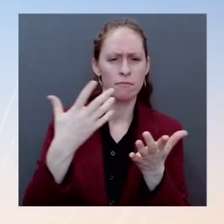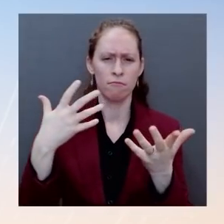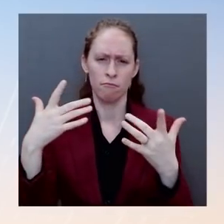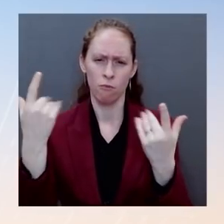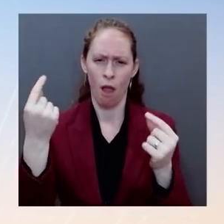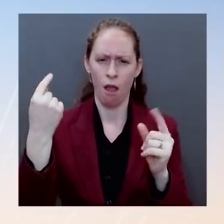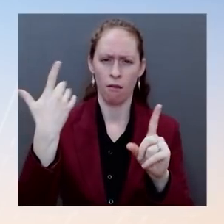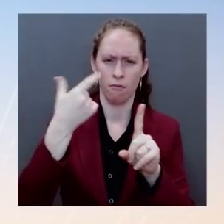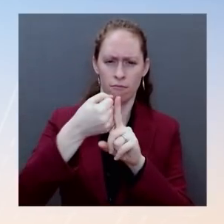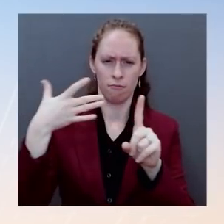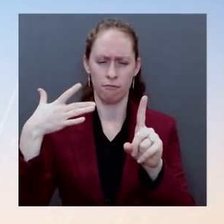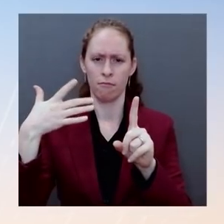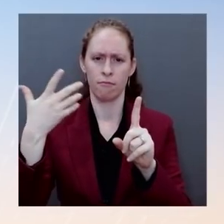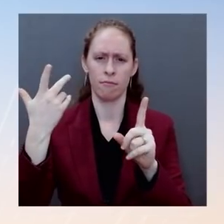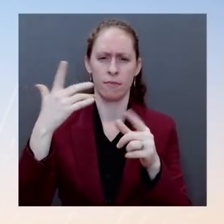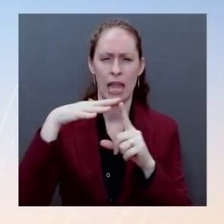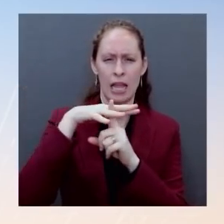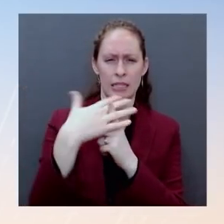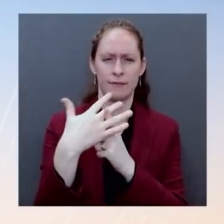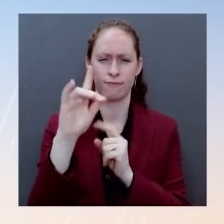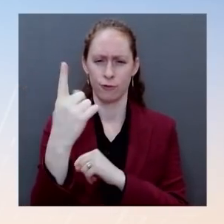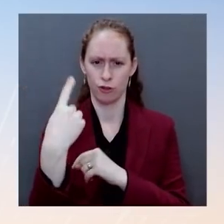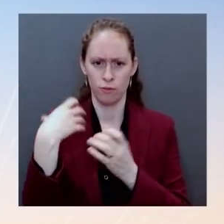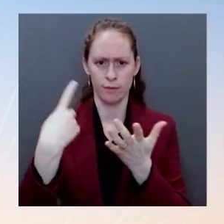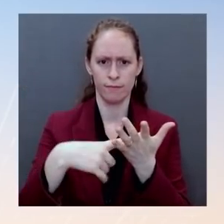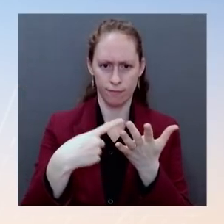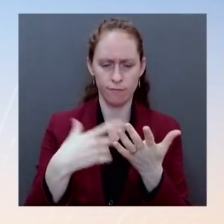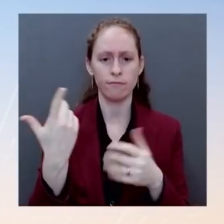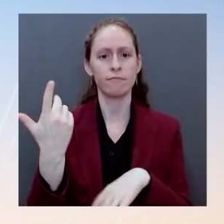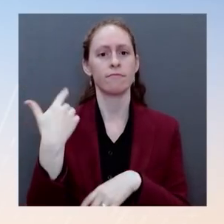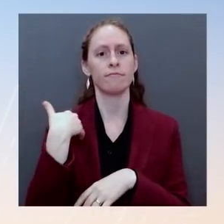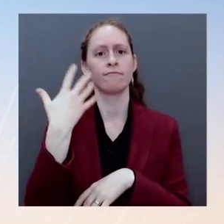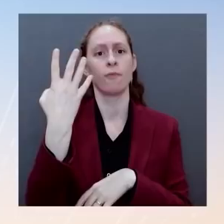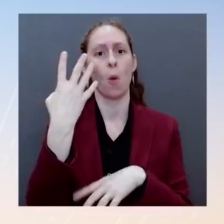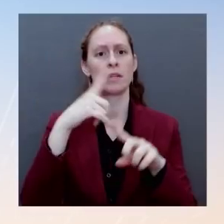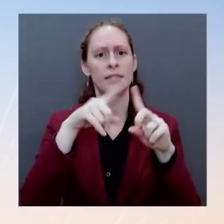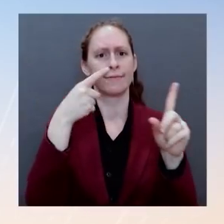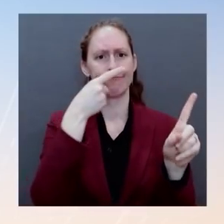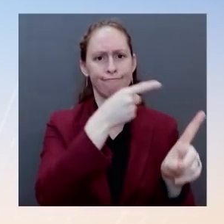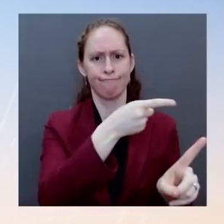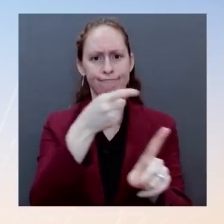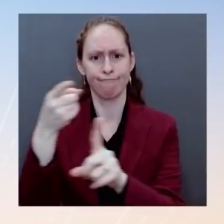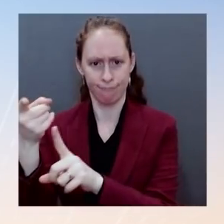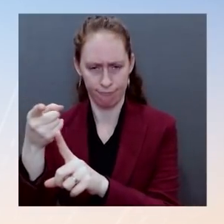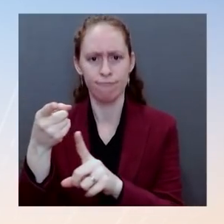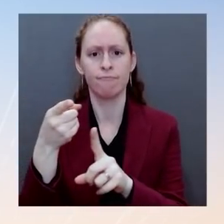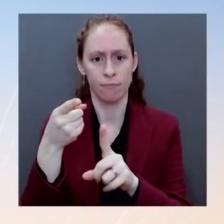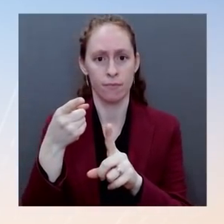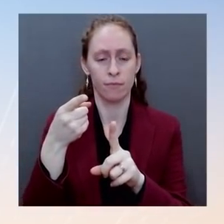First is the context on our economic recovery. We've learned, based on data that we received